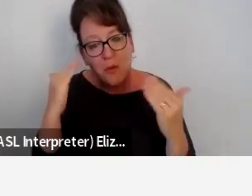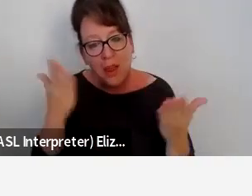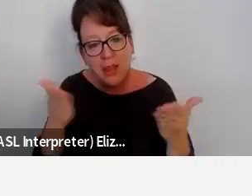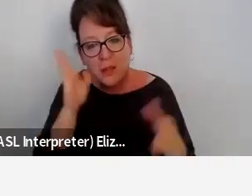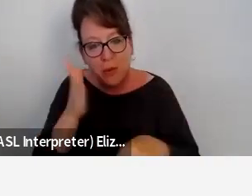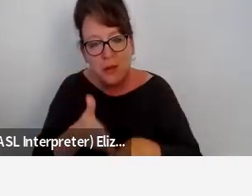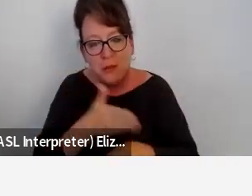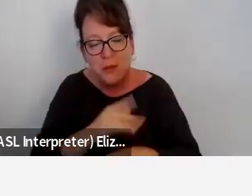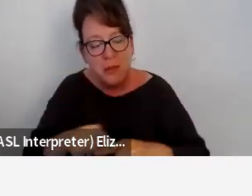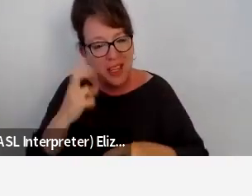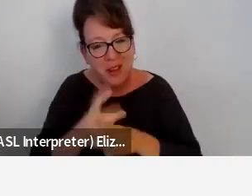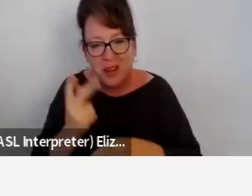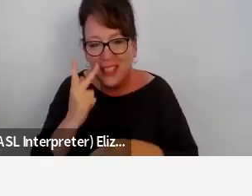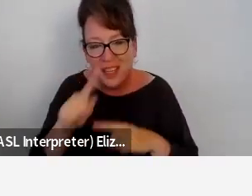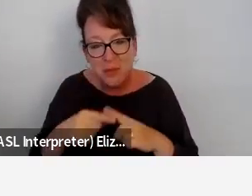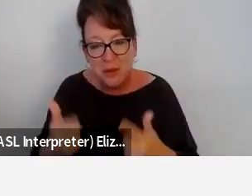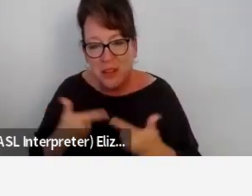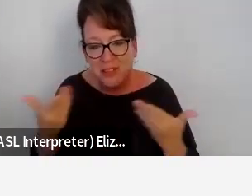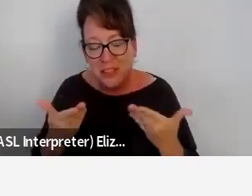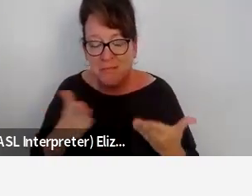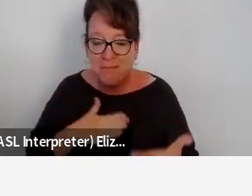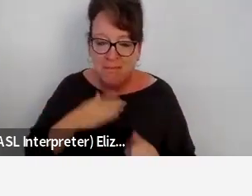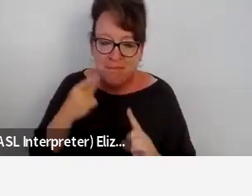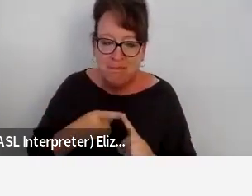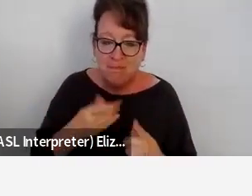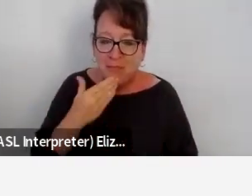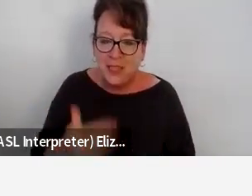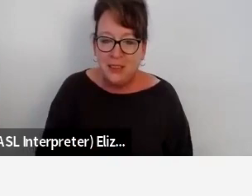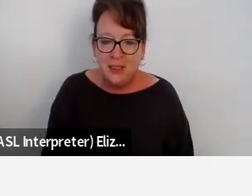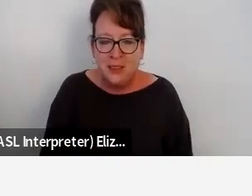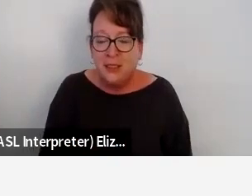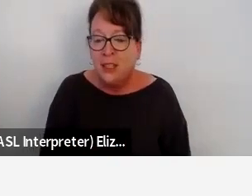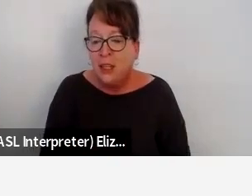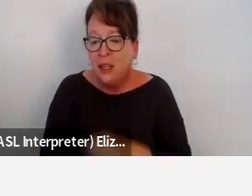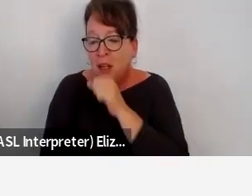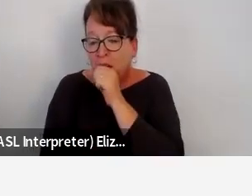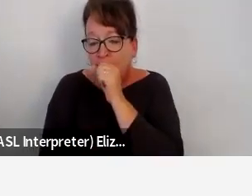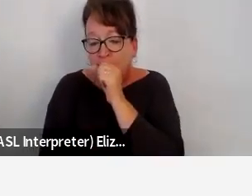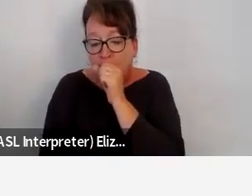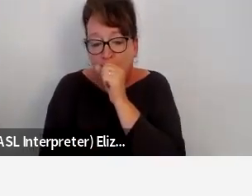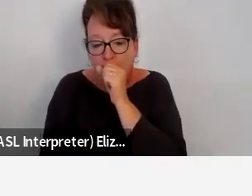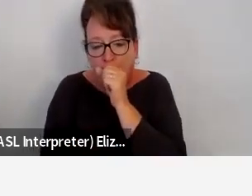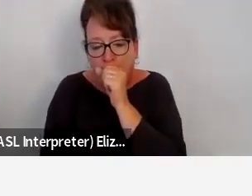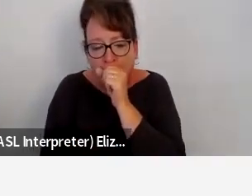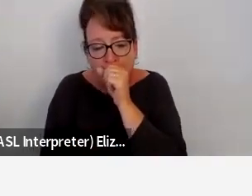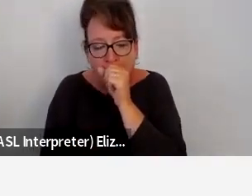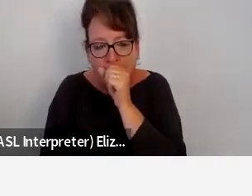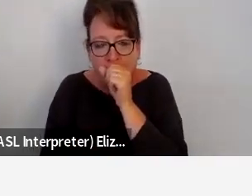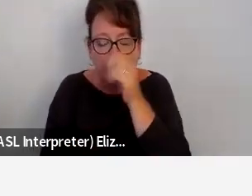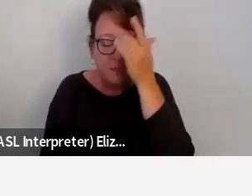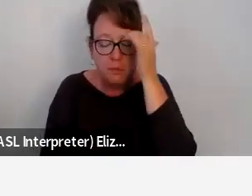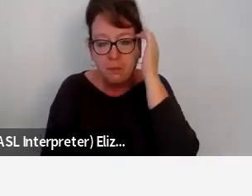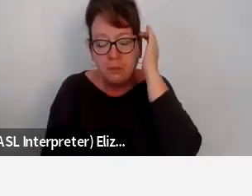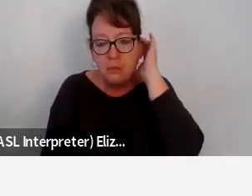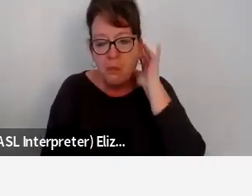We'll start with 27, and then we'll go to 28. Again, this is anticipated eligible